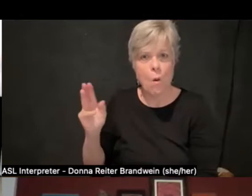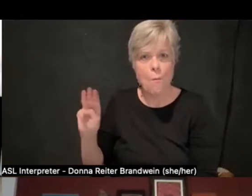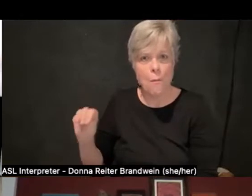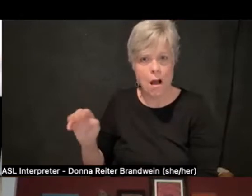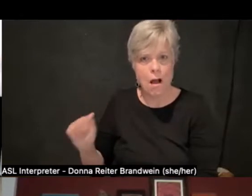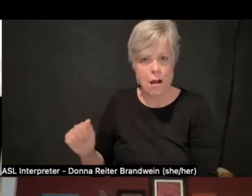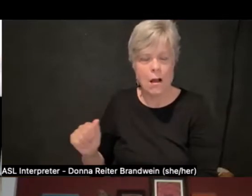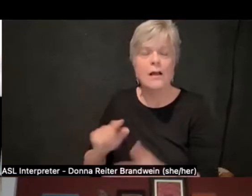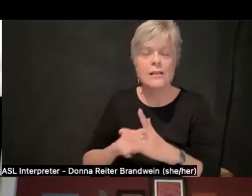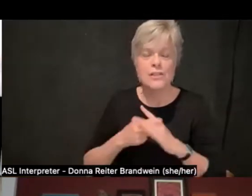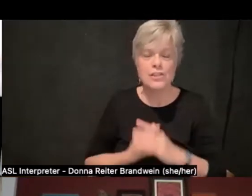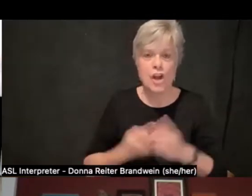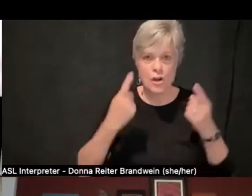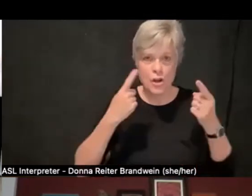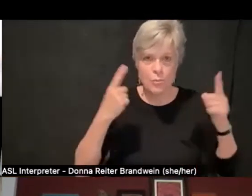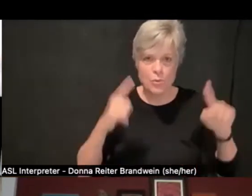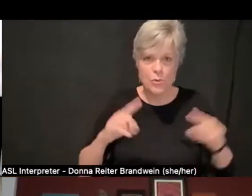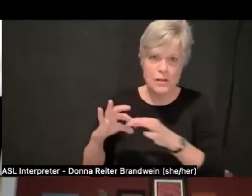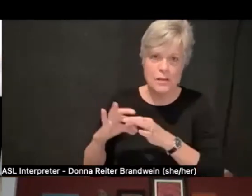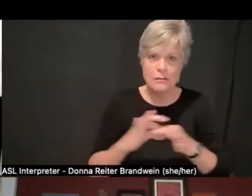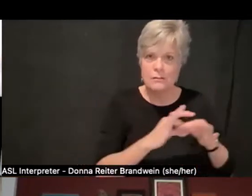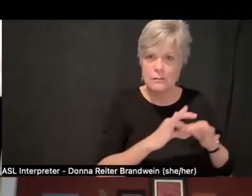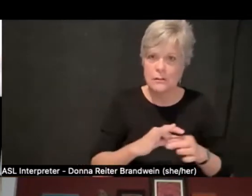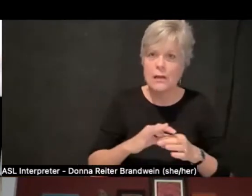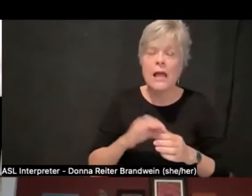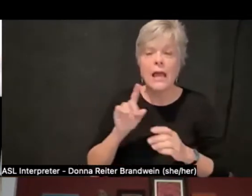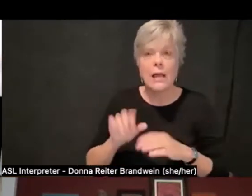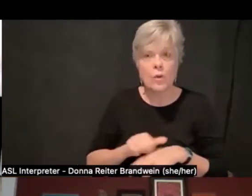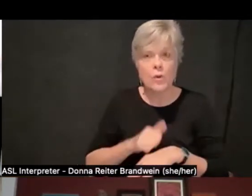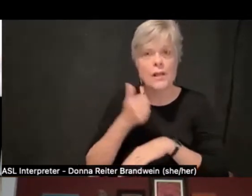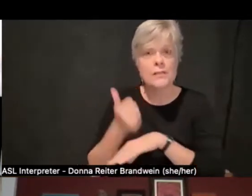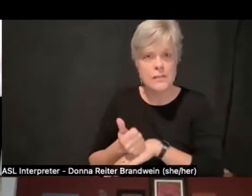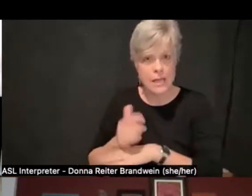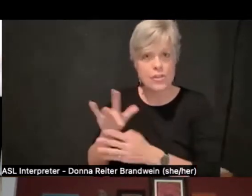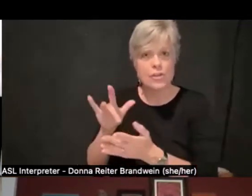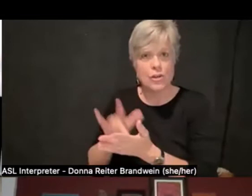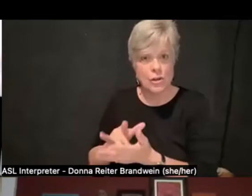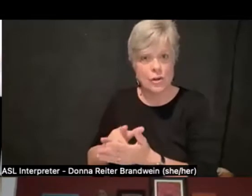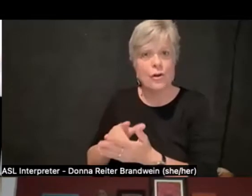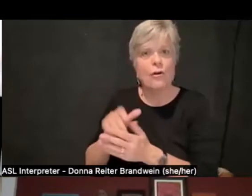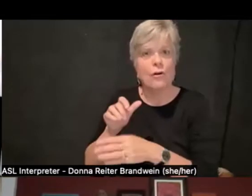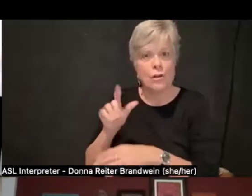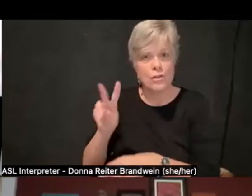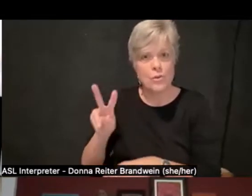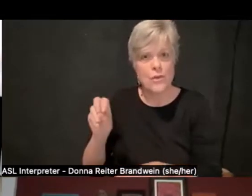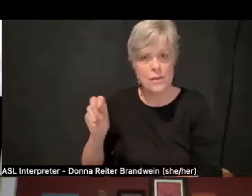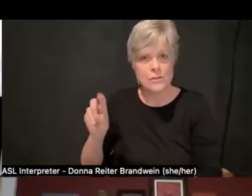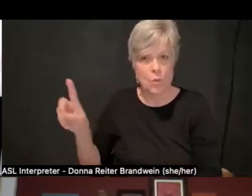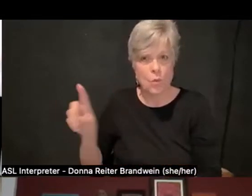of the Myaamia Center at Miami University in 2001. The work of the Myaamia Center